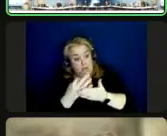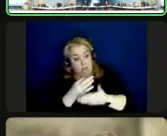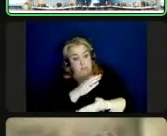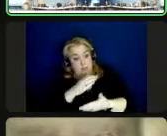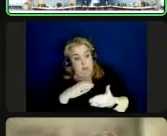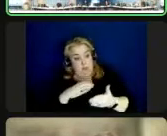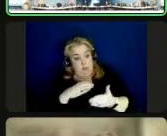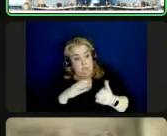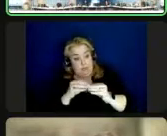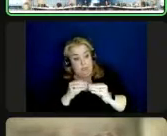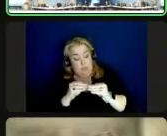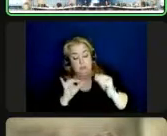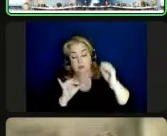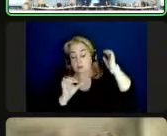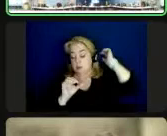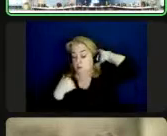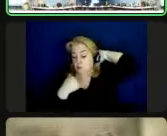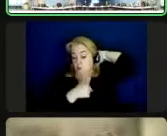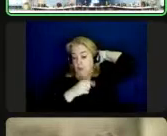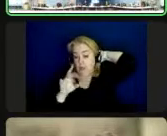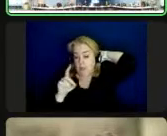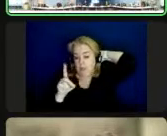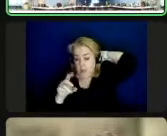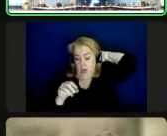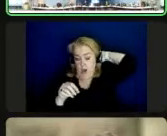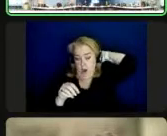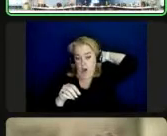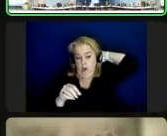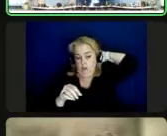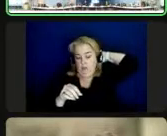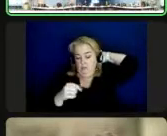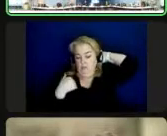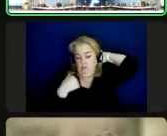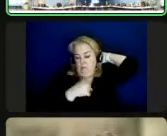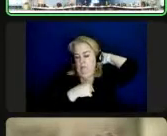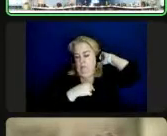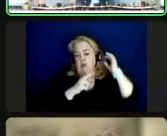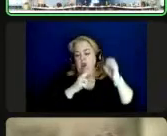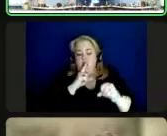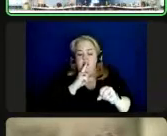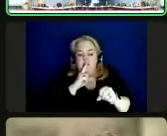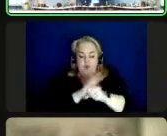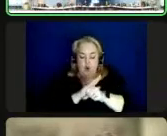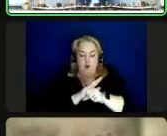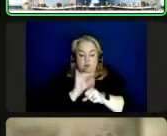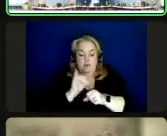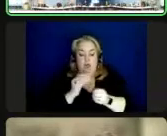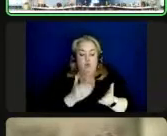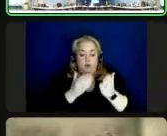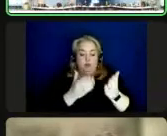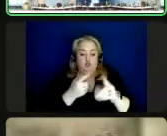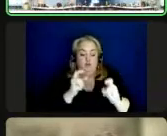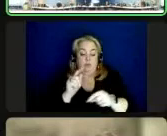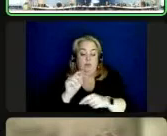CENTRAL FOR THE FINANCE